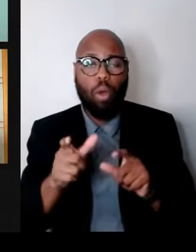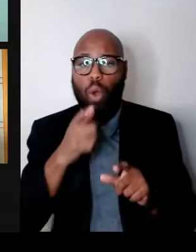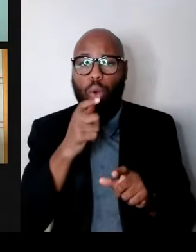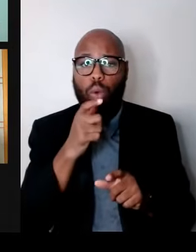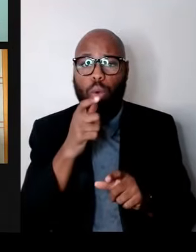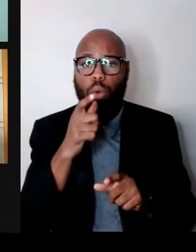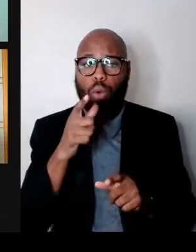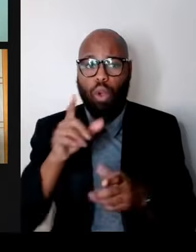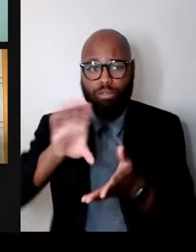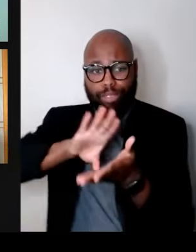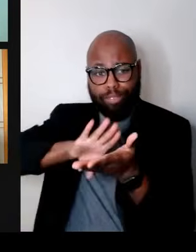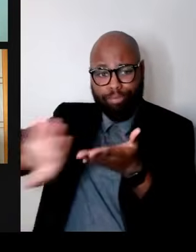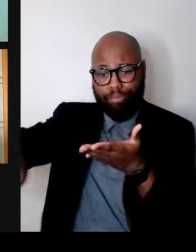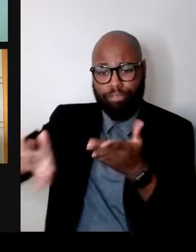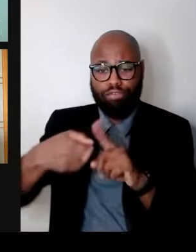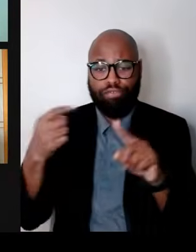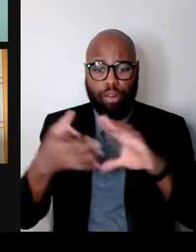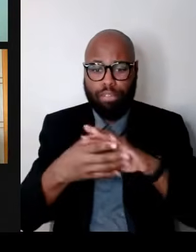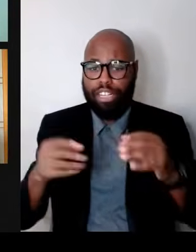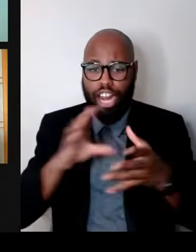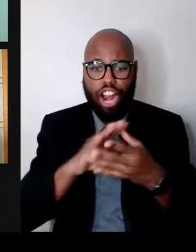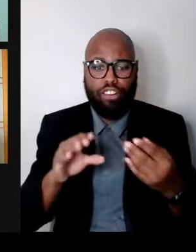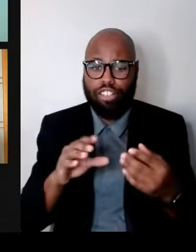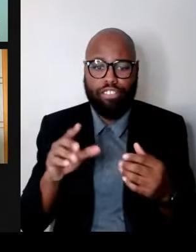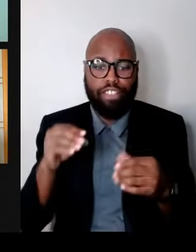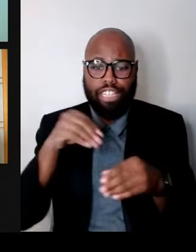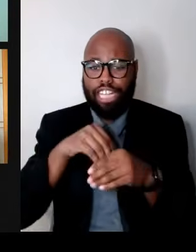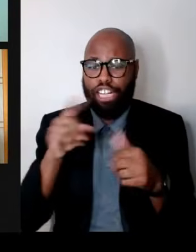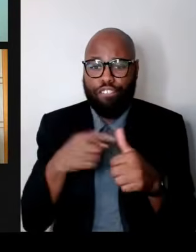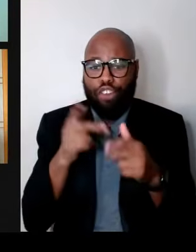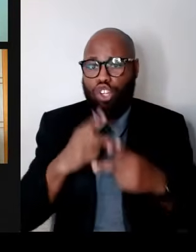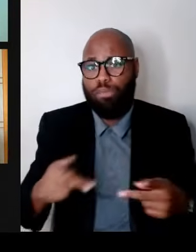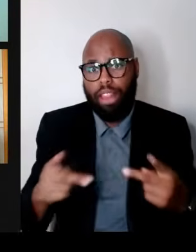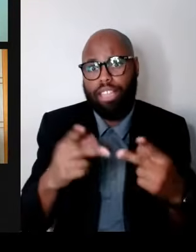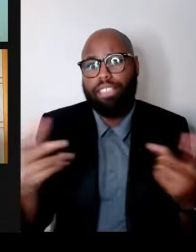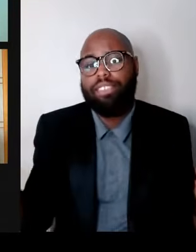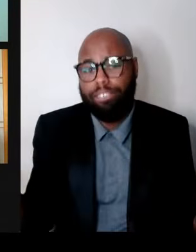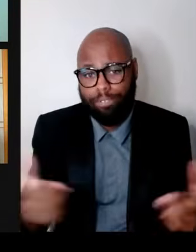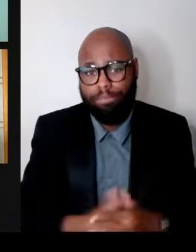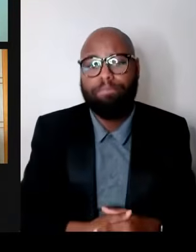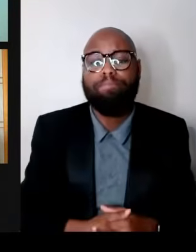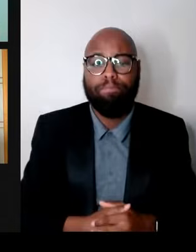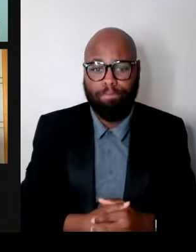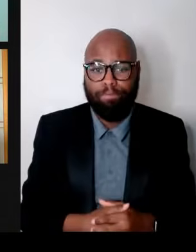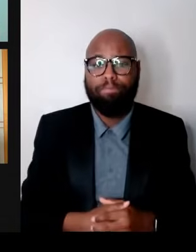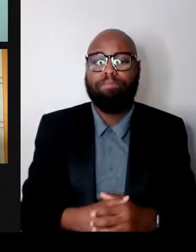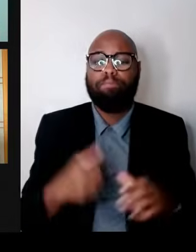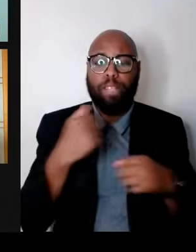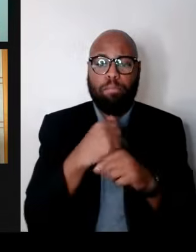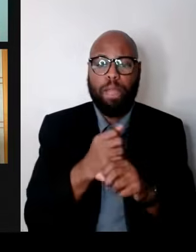from the narrative altogether and essentially attempts to make people invisible.